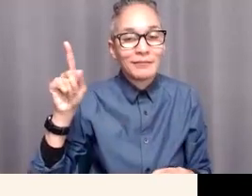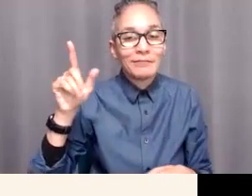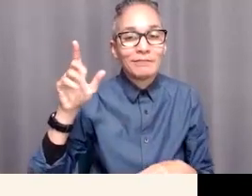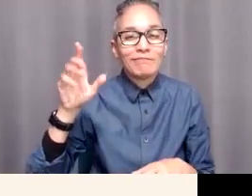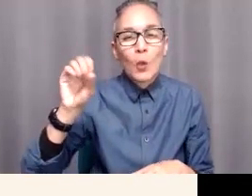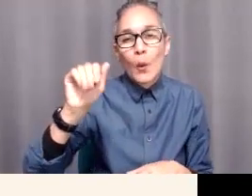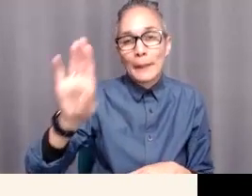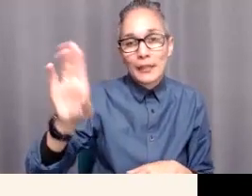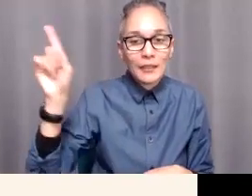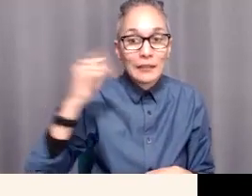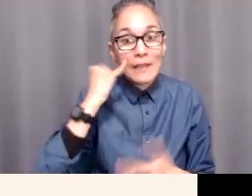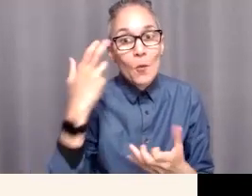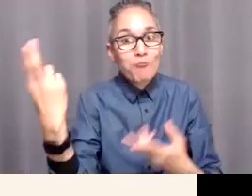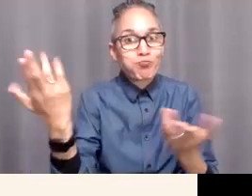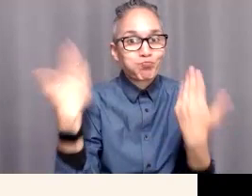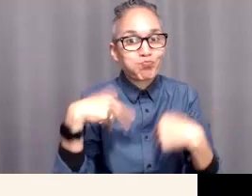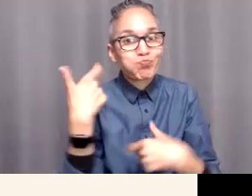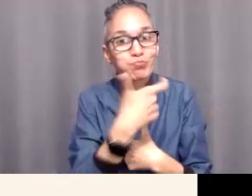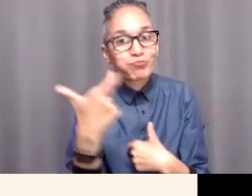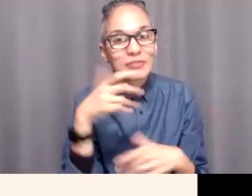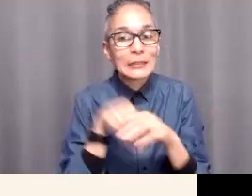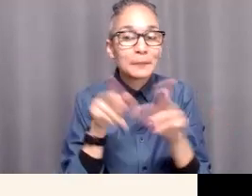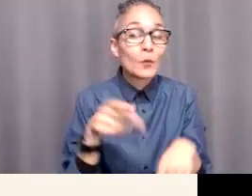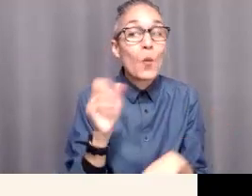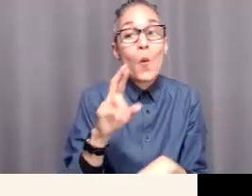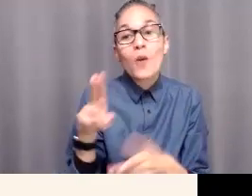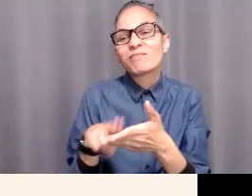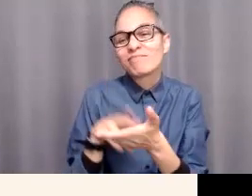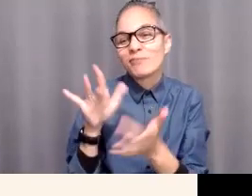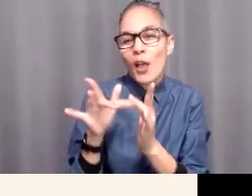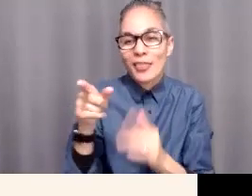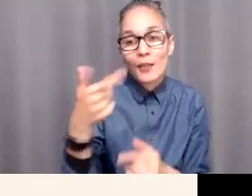If you would like to join us in person, or you can register separately to watch on your own.